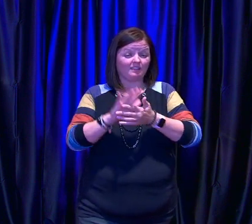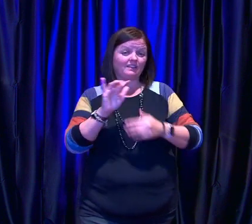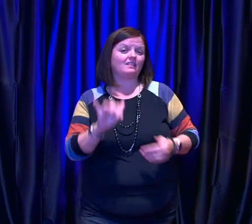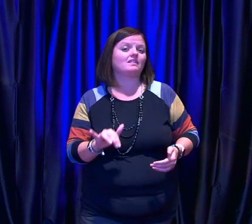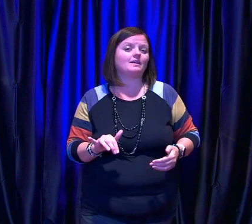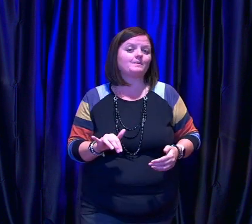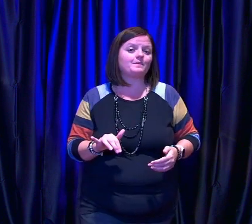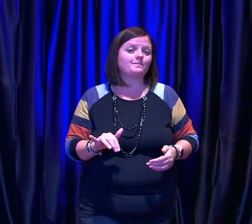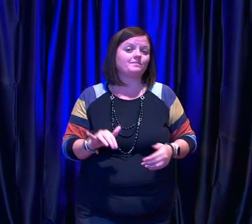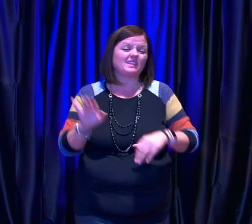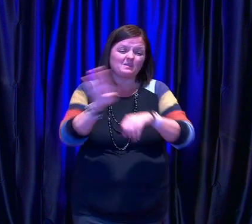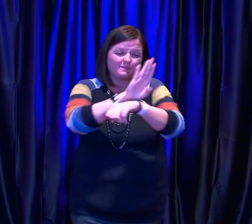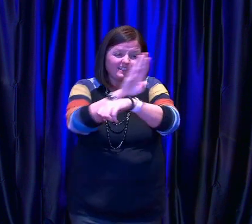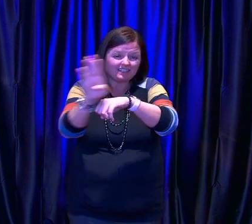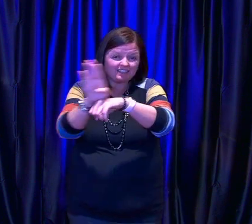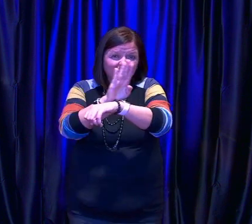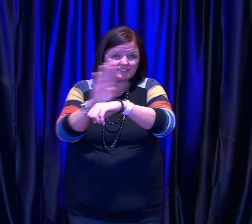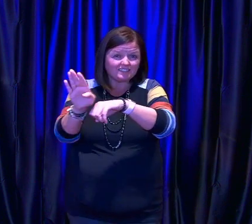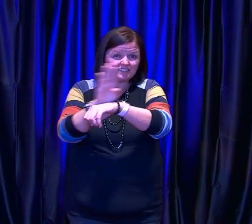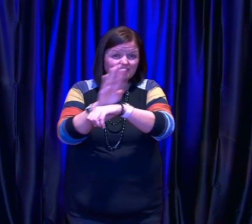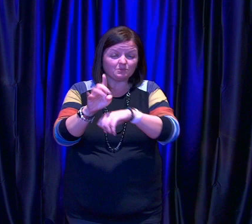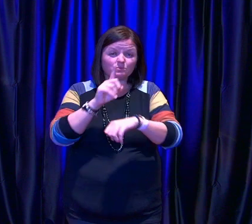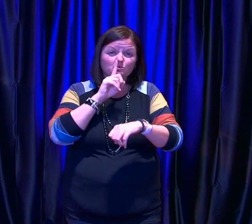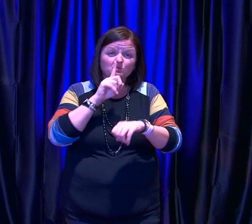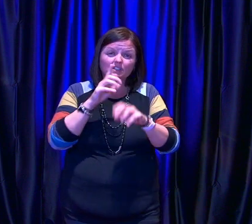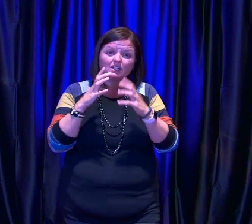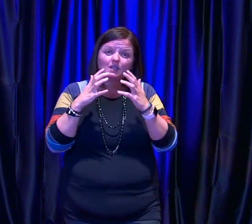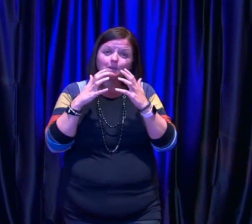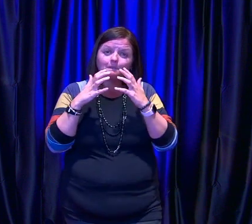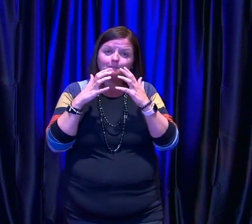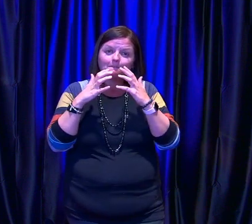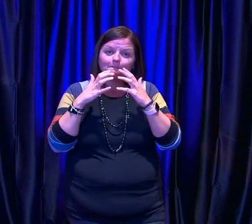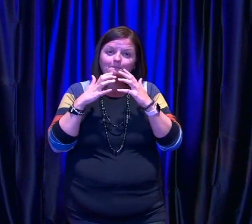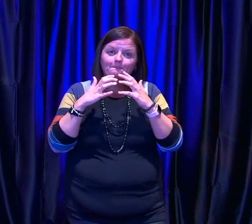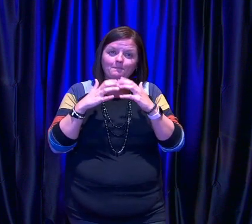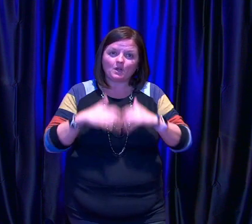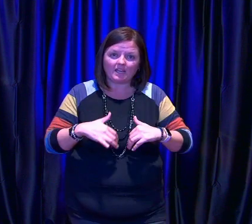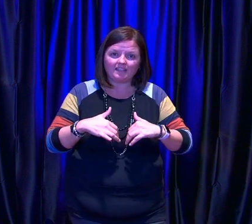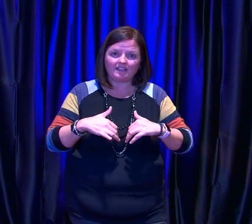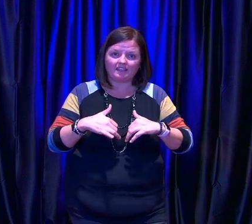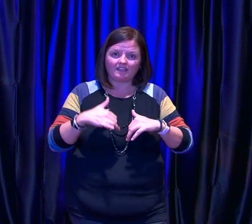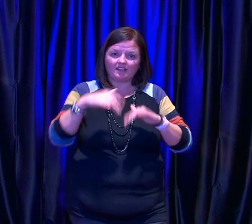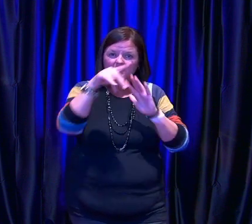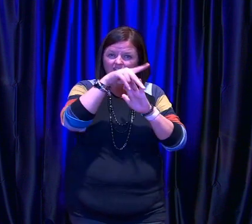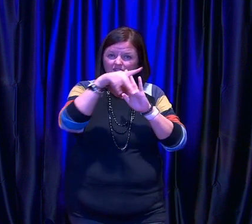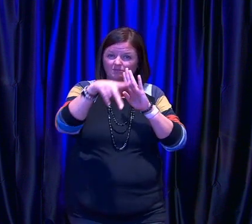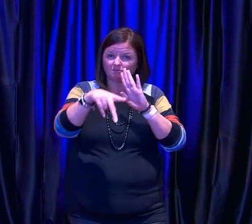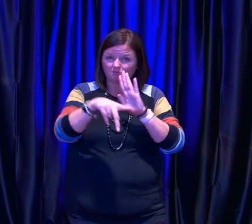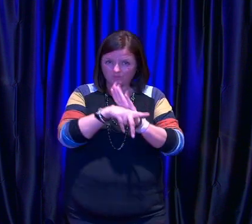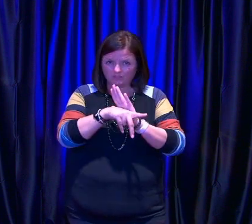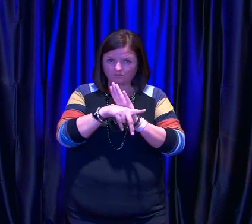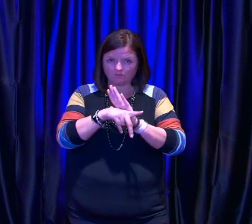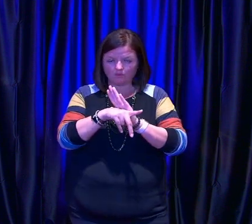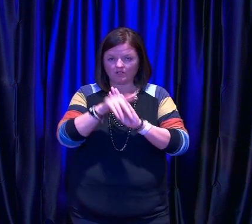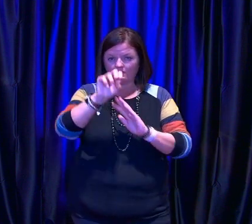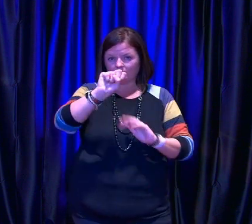the busyness was actually a breaking of this principle of sabbath rest